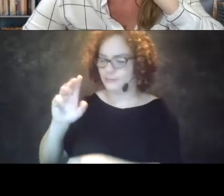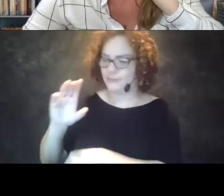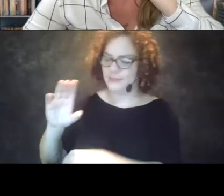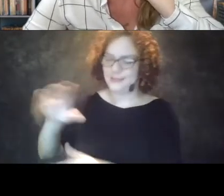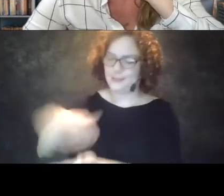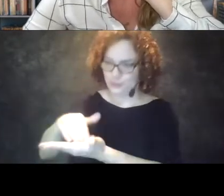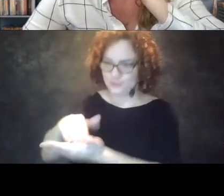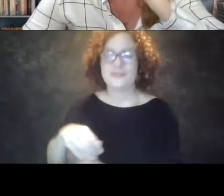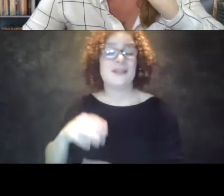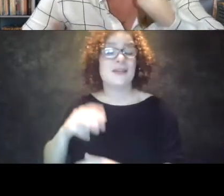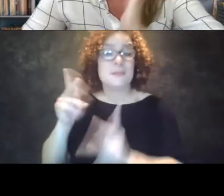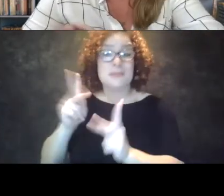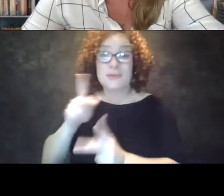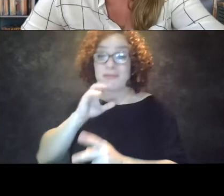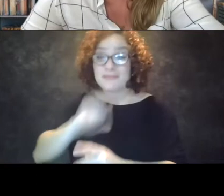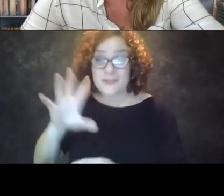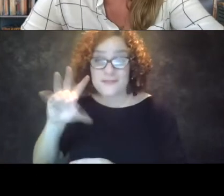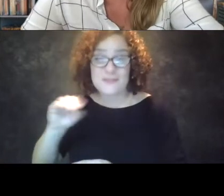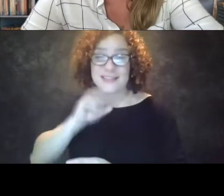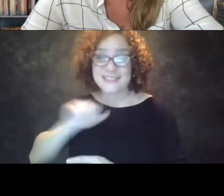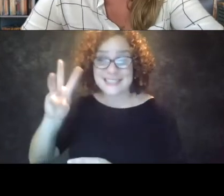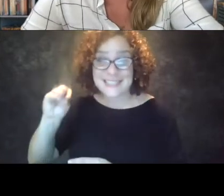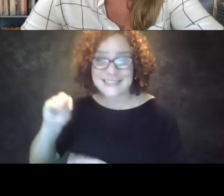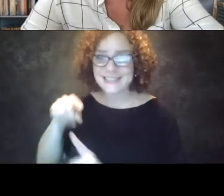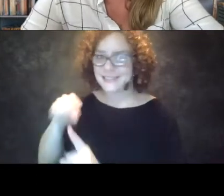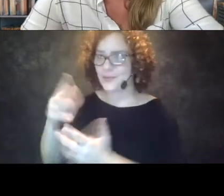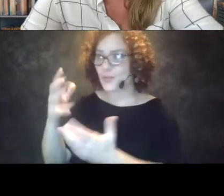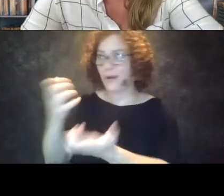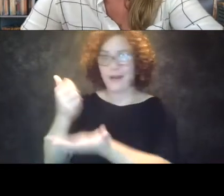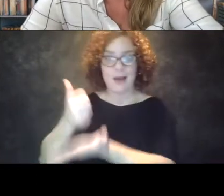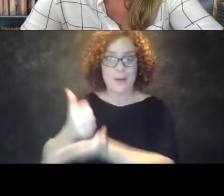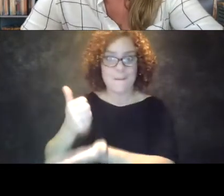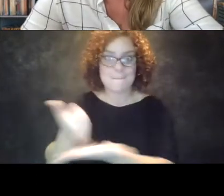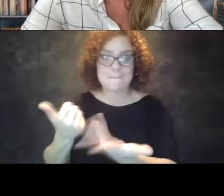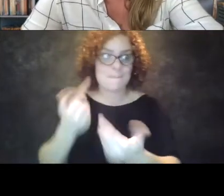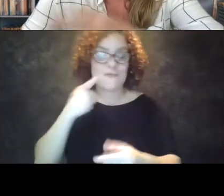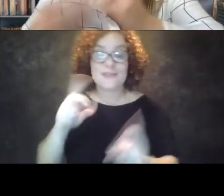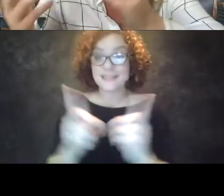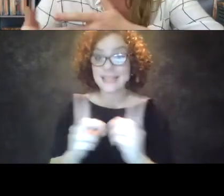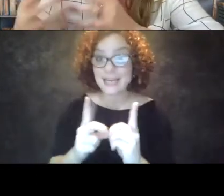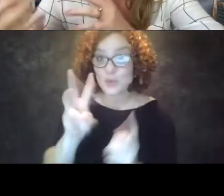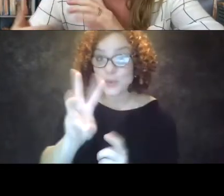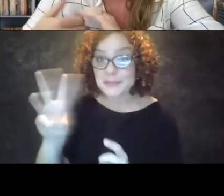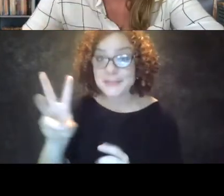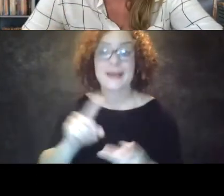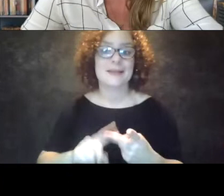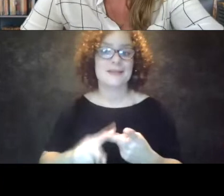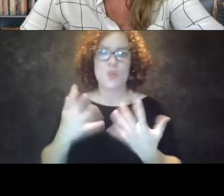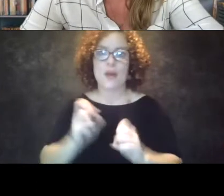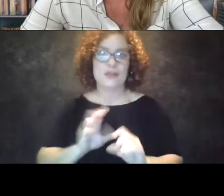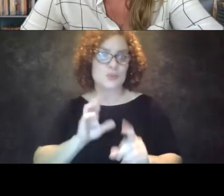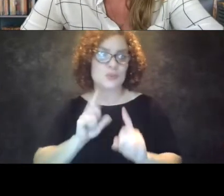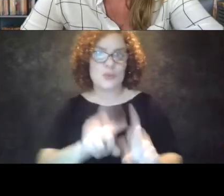help wanting to go on dating websites wanting to go to like signing events, just really